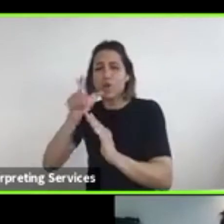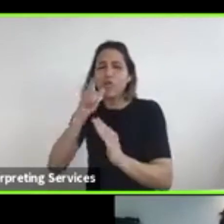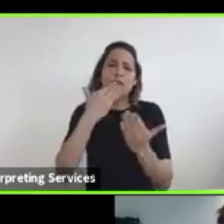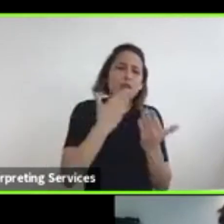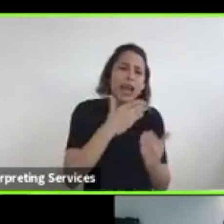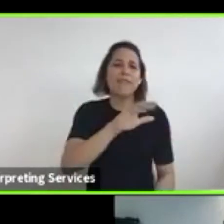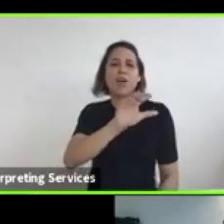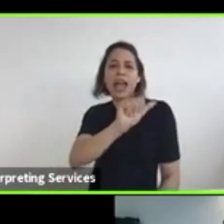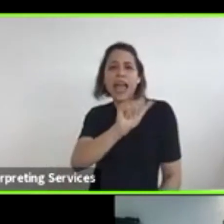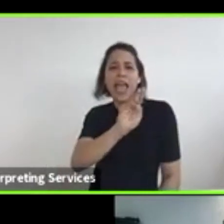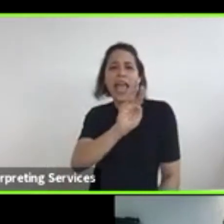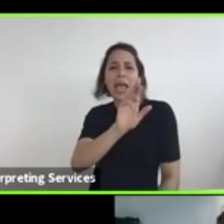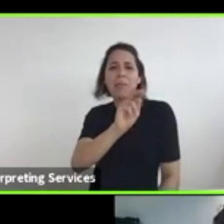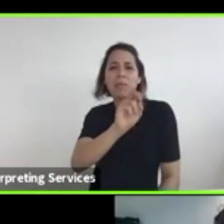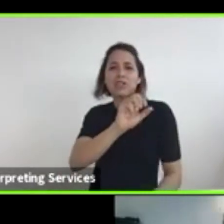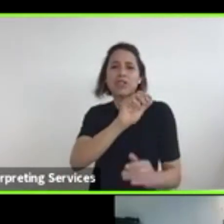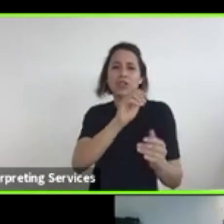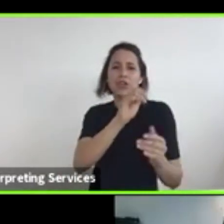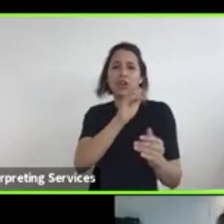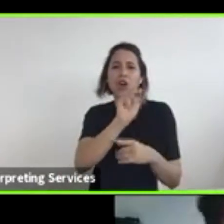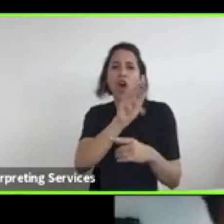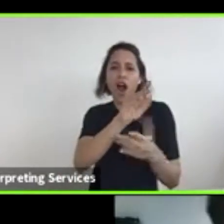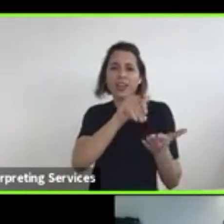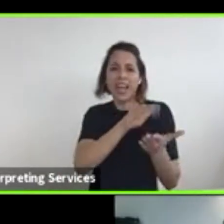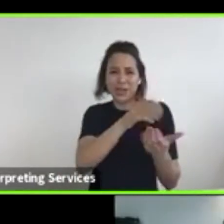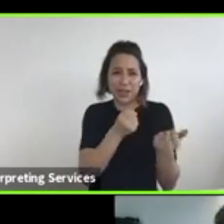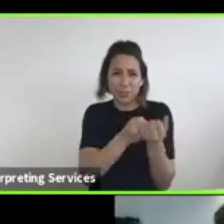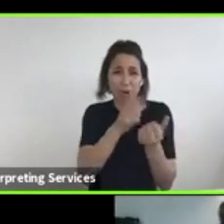(ALI): THANK YOU! (ALEJANDRA):